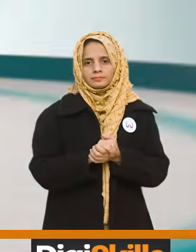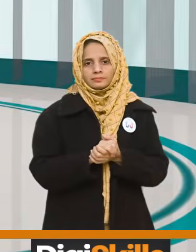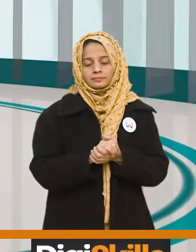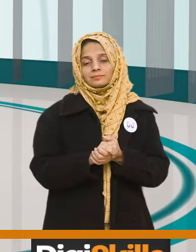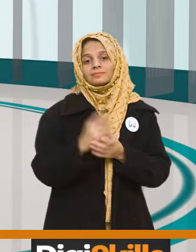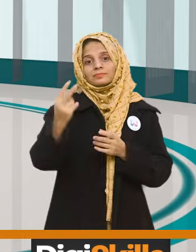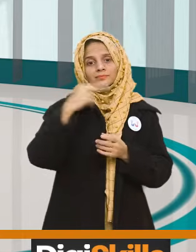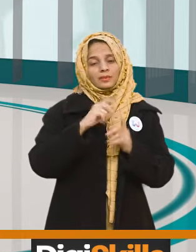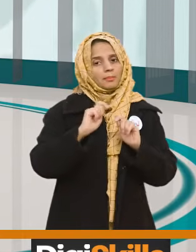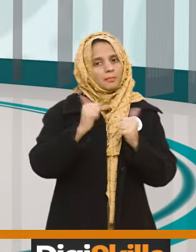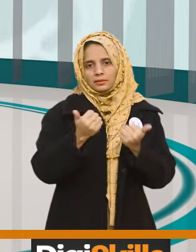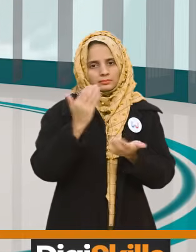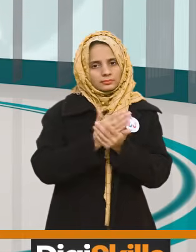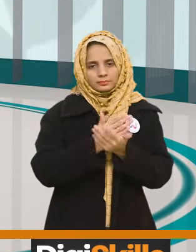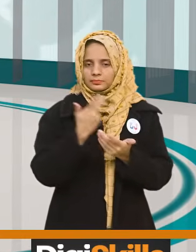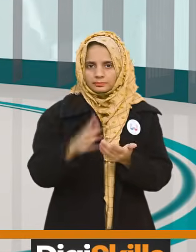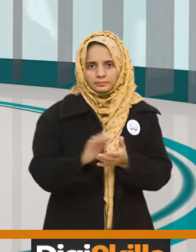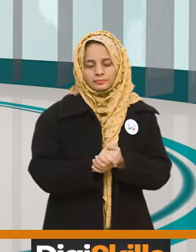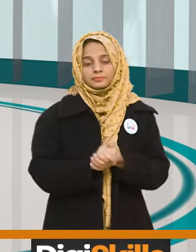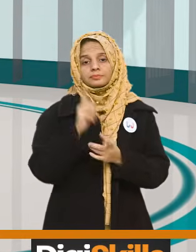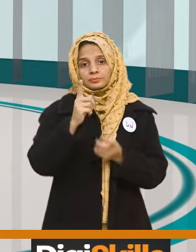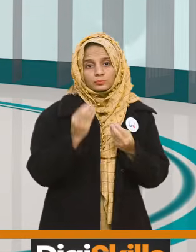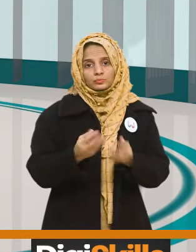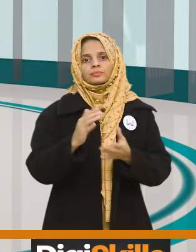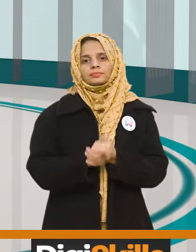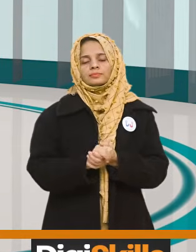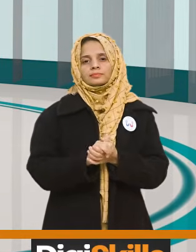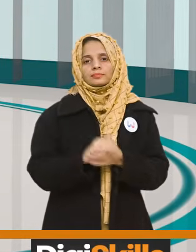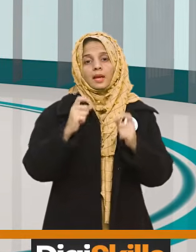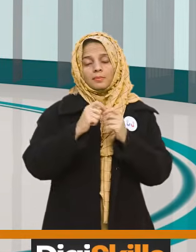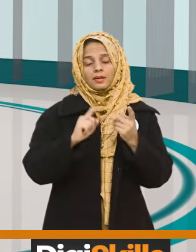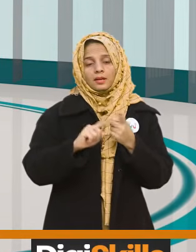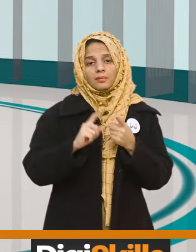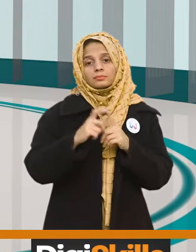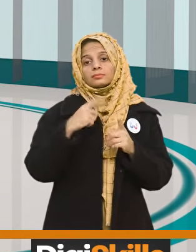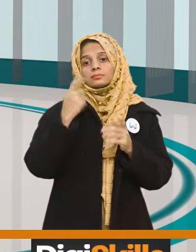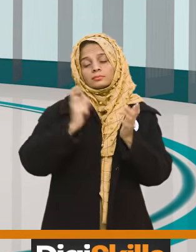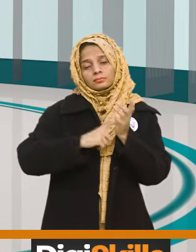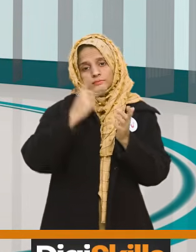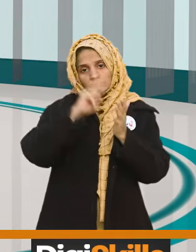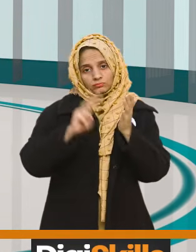So, before accepting the award, first of all, review your bid response.